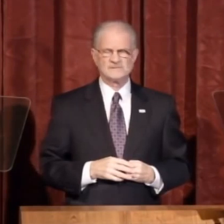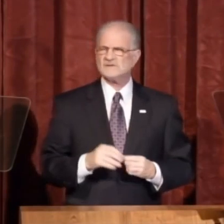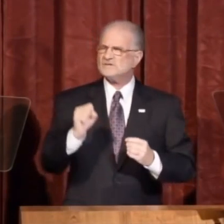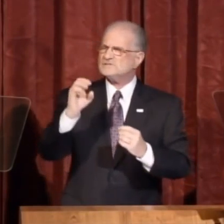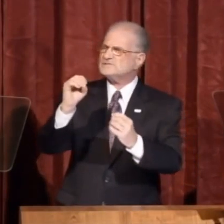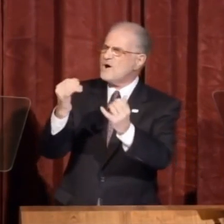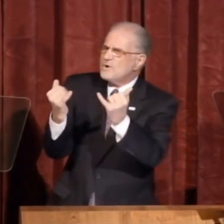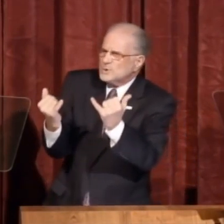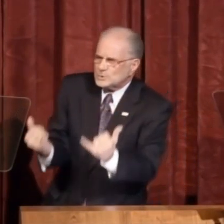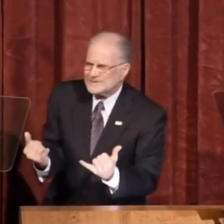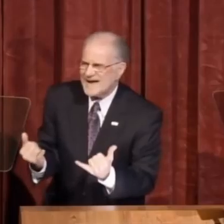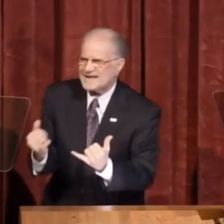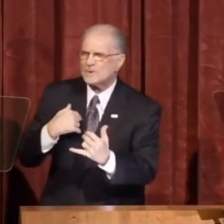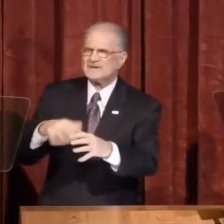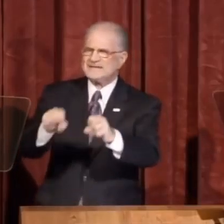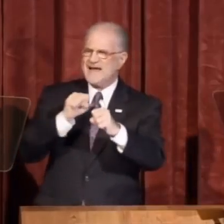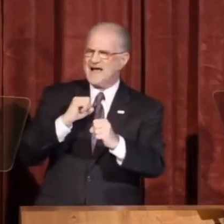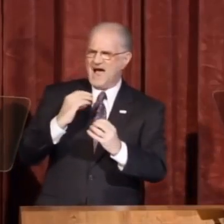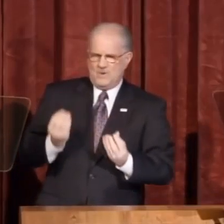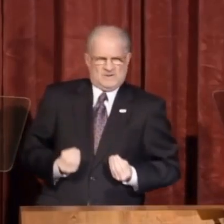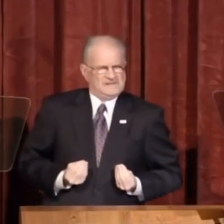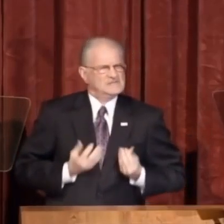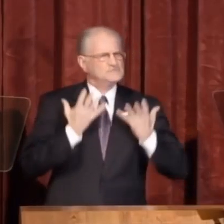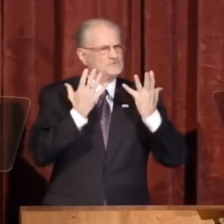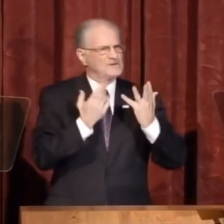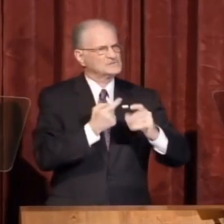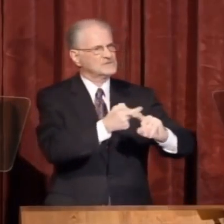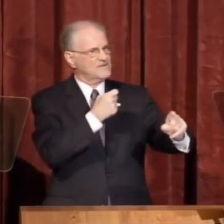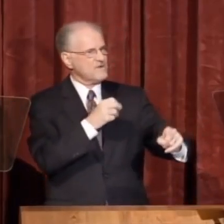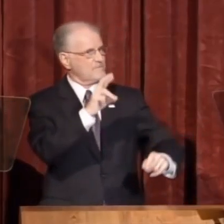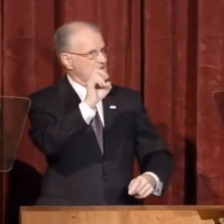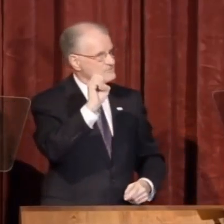And fortunately our university is alive with the ability